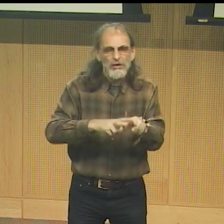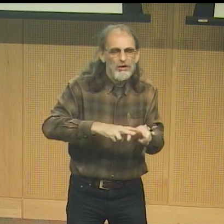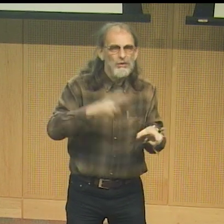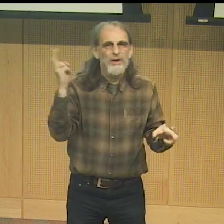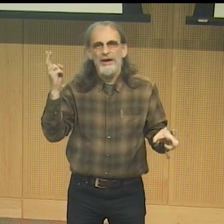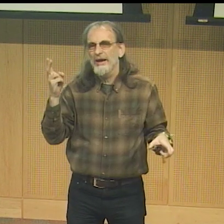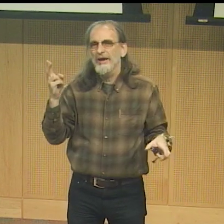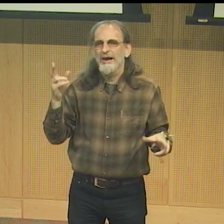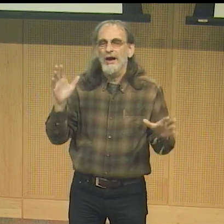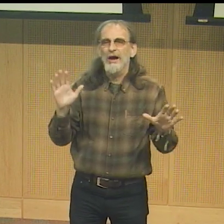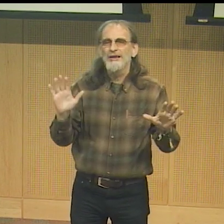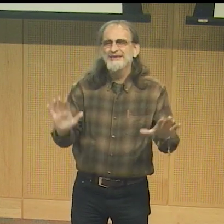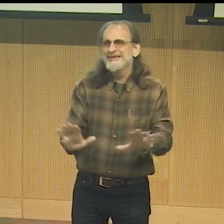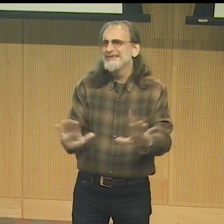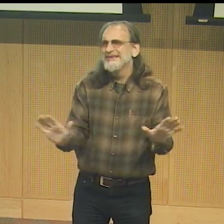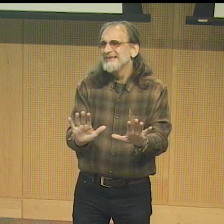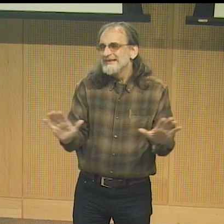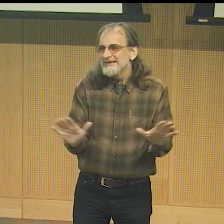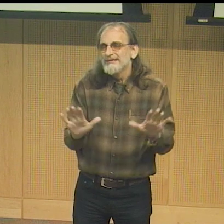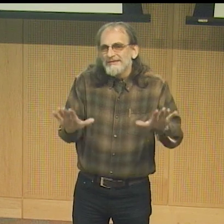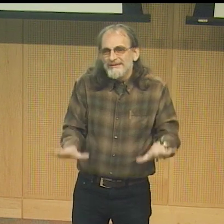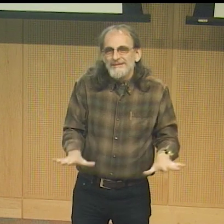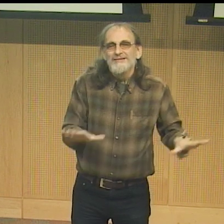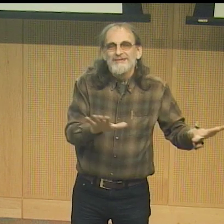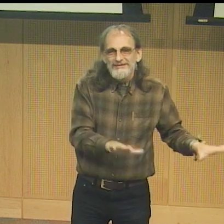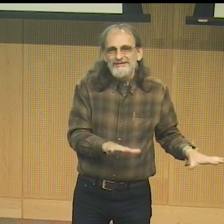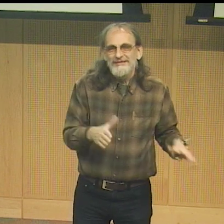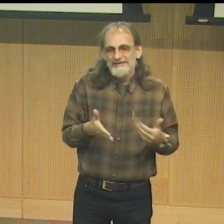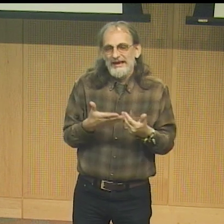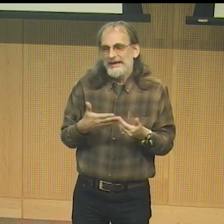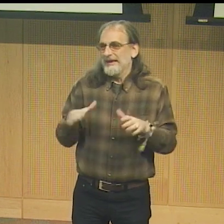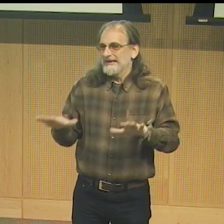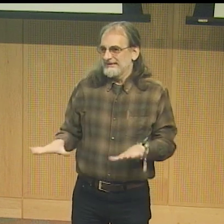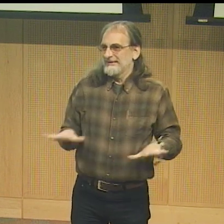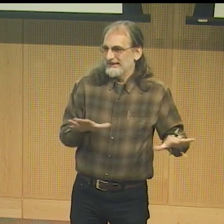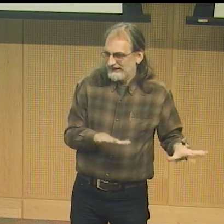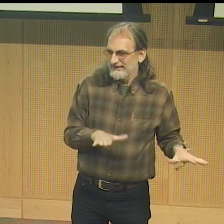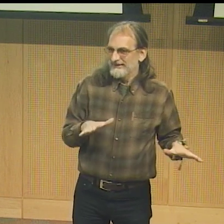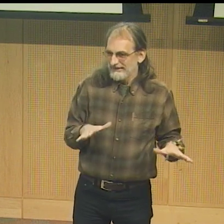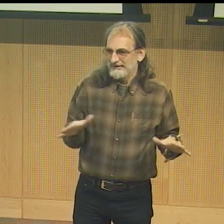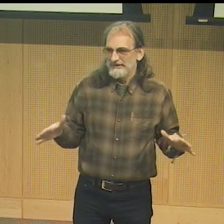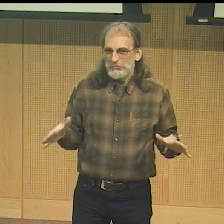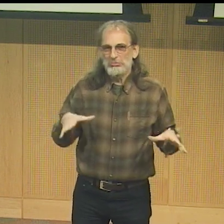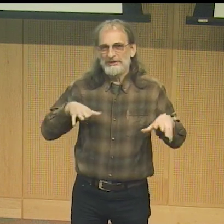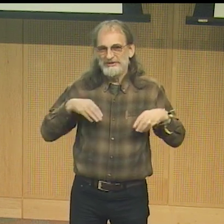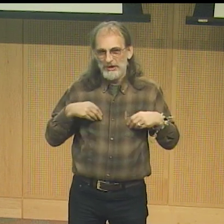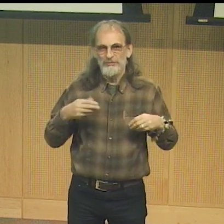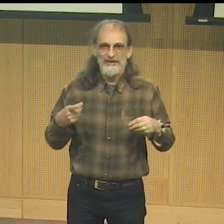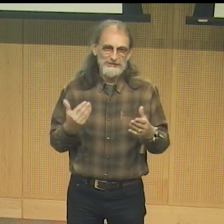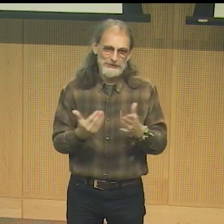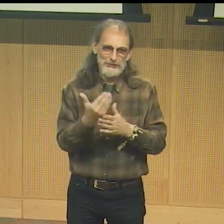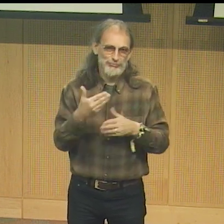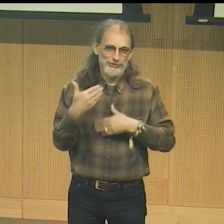to have heated tempers. And it's unnecessary. The infighting is not helpful.